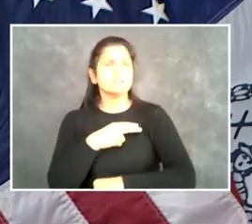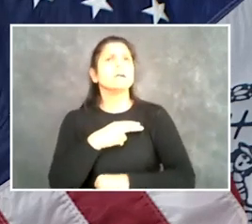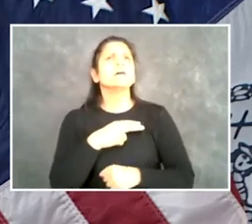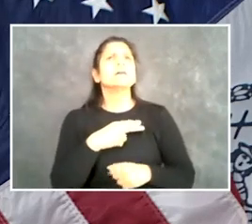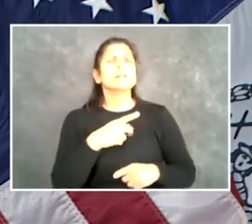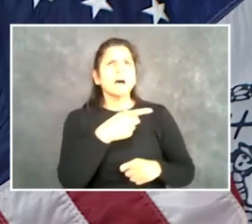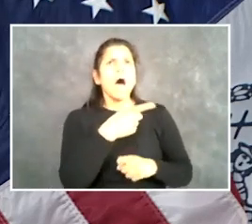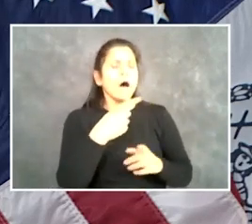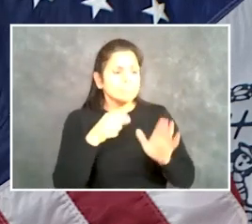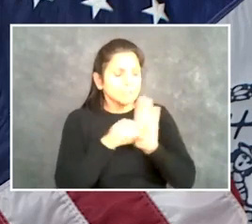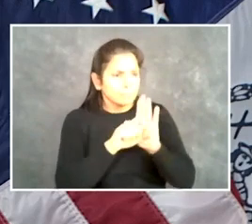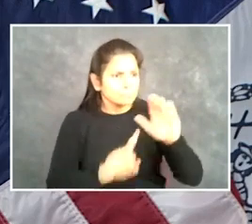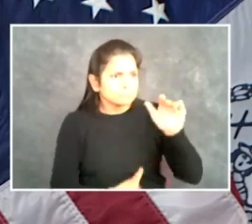CHILDREN WERE HOSPITALIZED HERE IN THE CITY AND THEY APPEAR TO